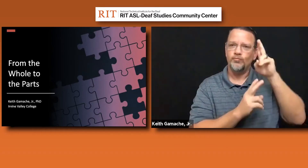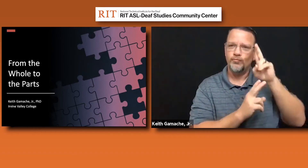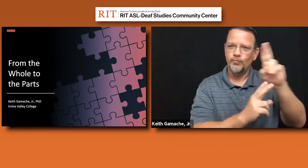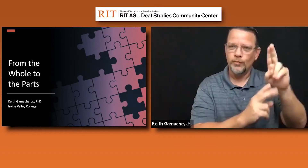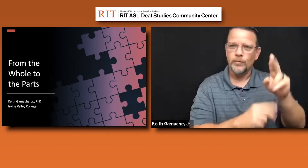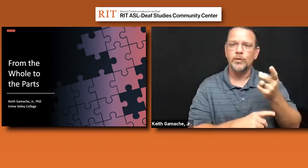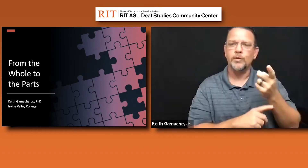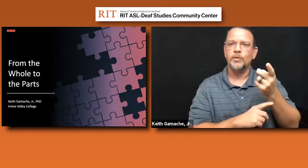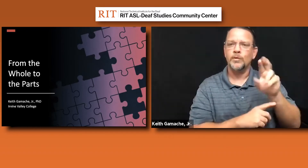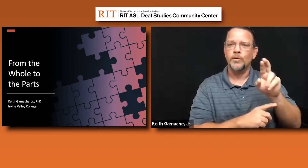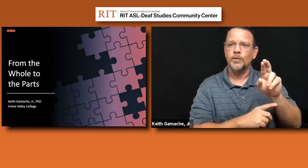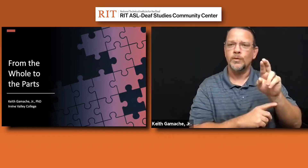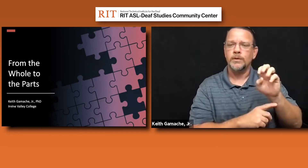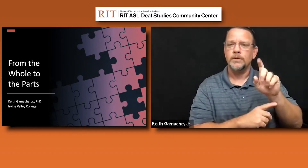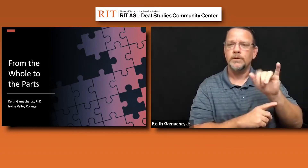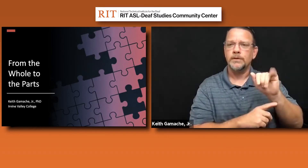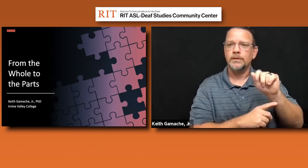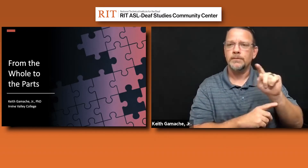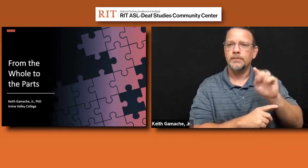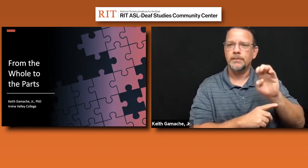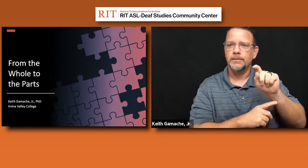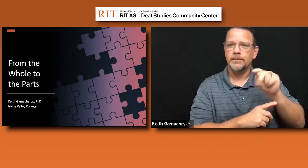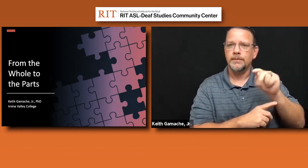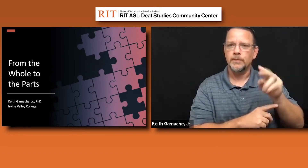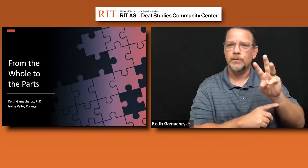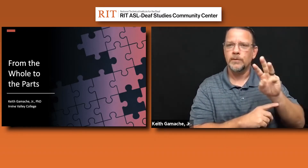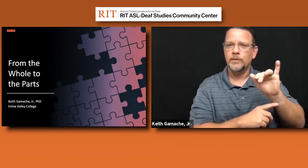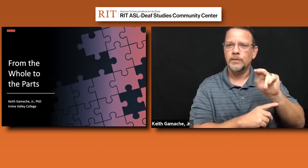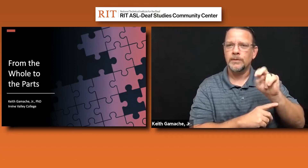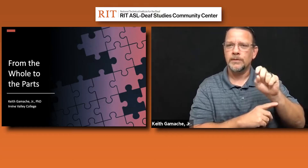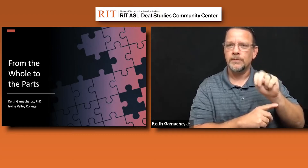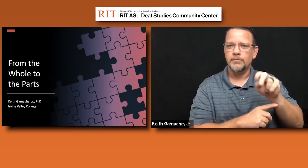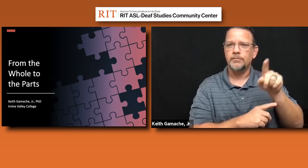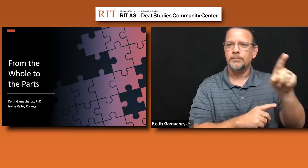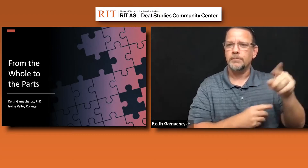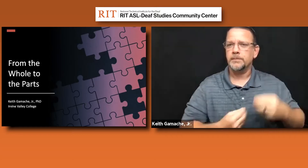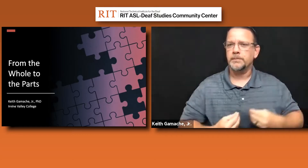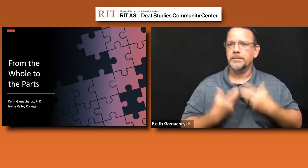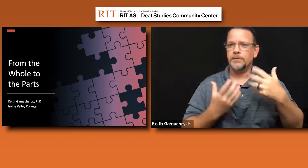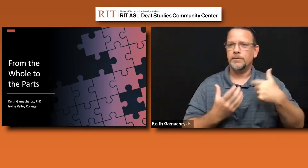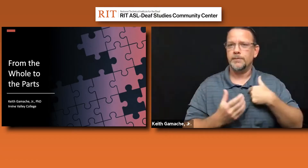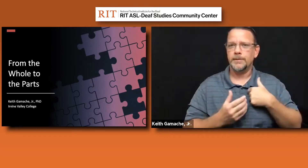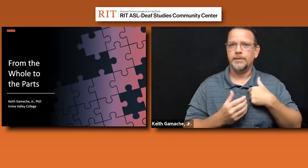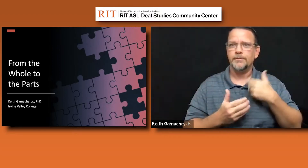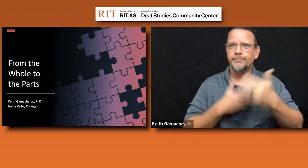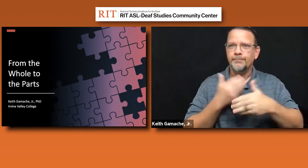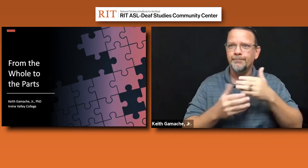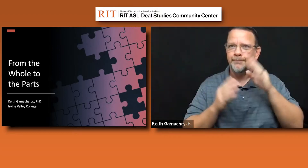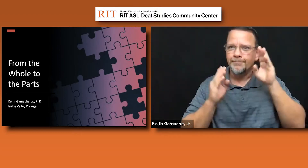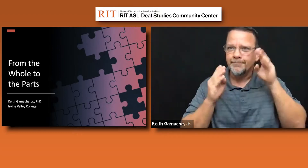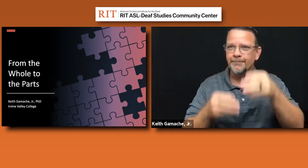Dr. Elizabeth Winston, who inspired me in my works